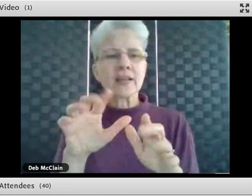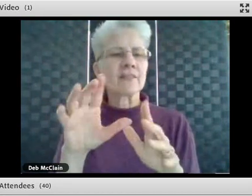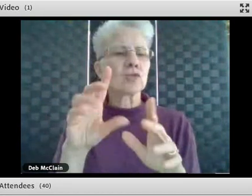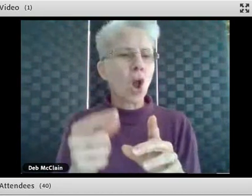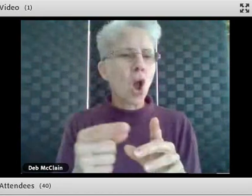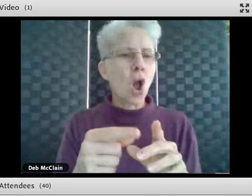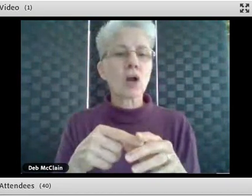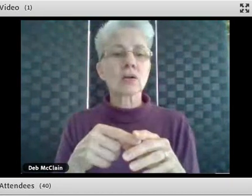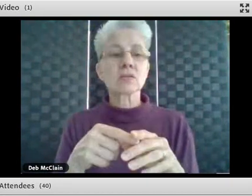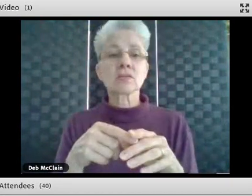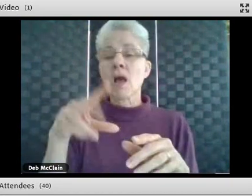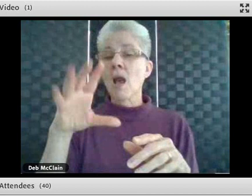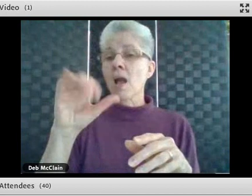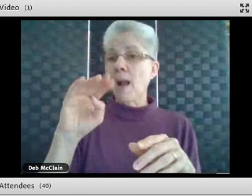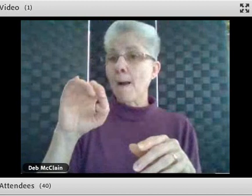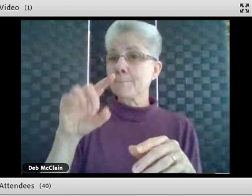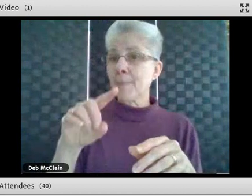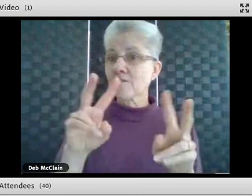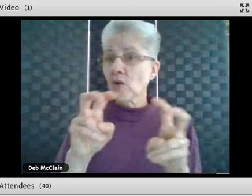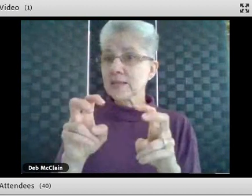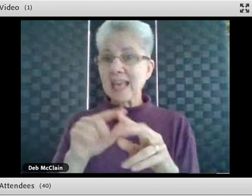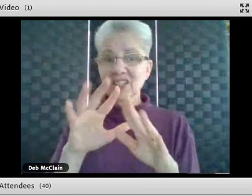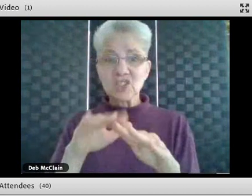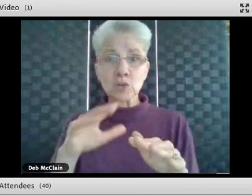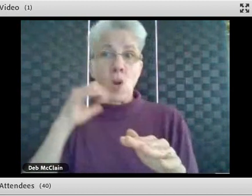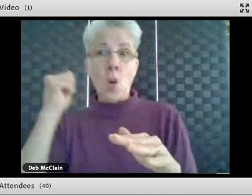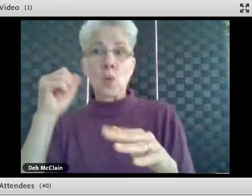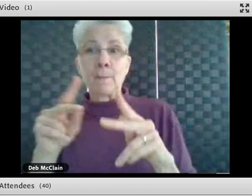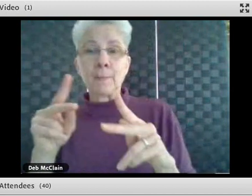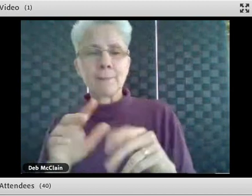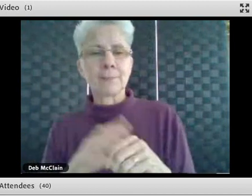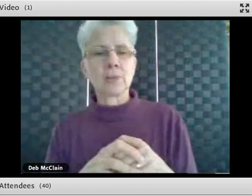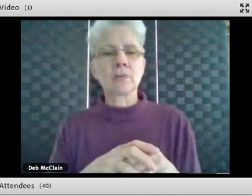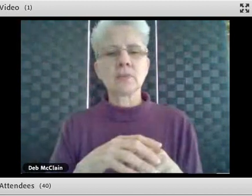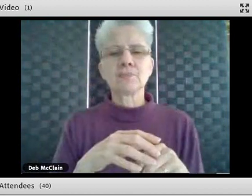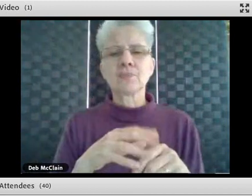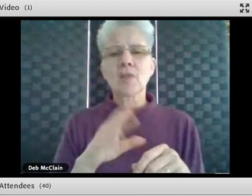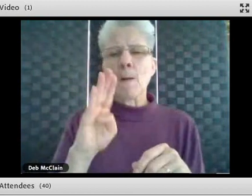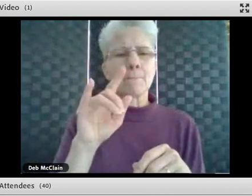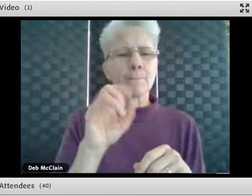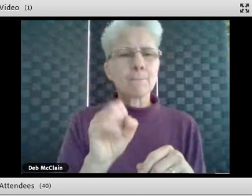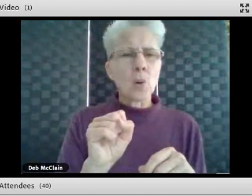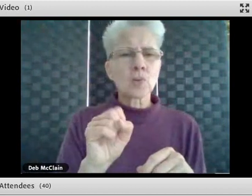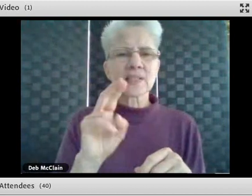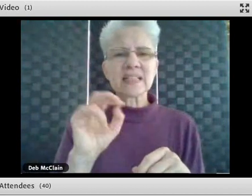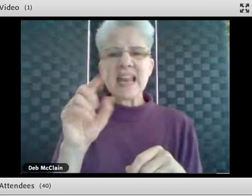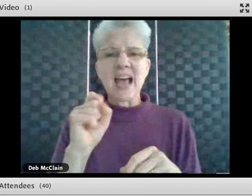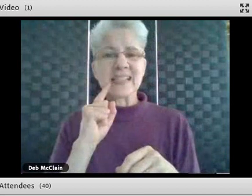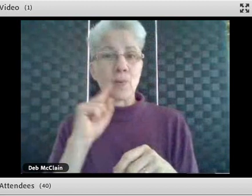Compound phrases like "children and older people," "bolts and nuts," which drives me nuts when I see it,